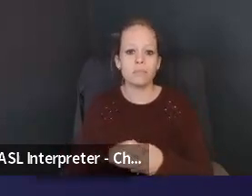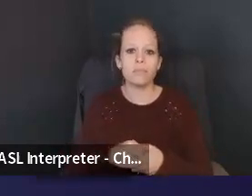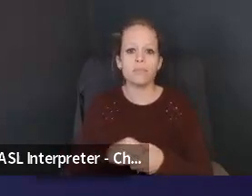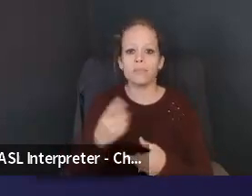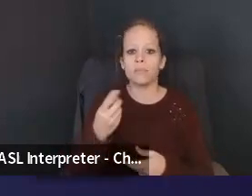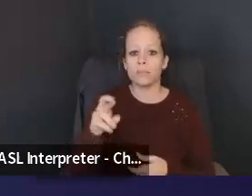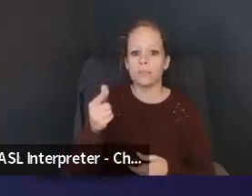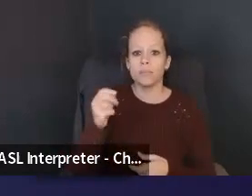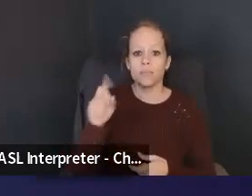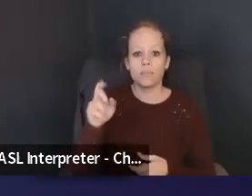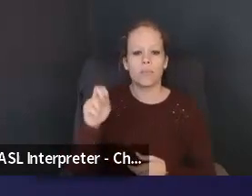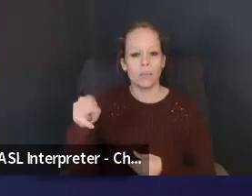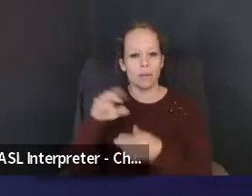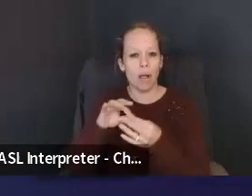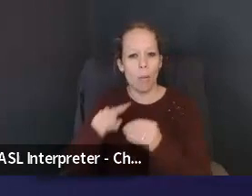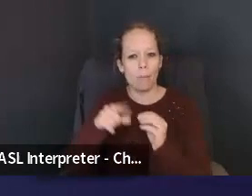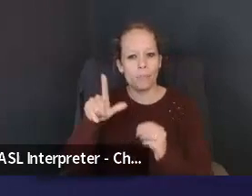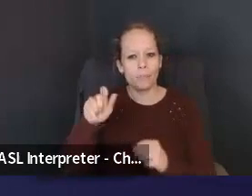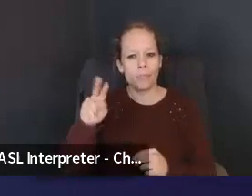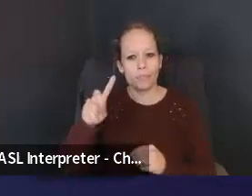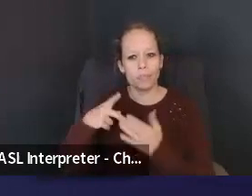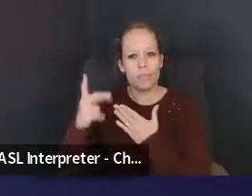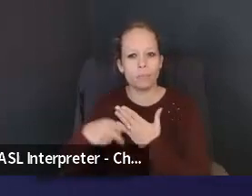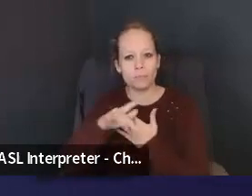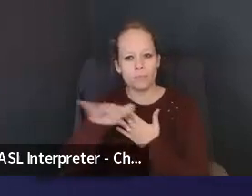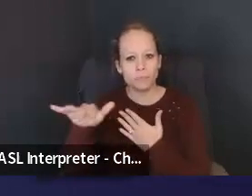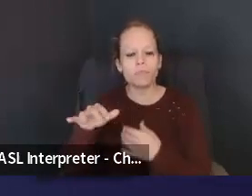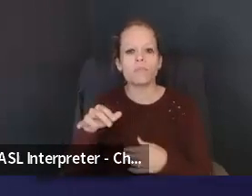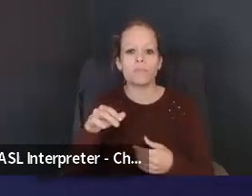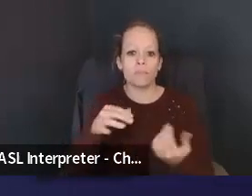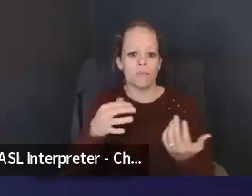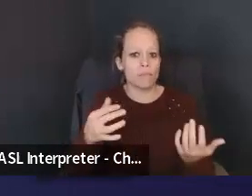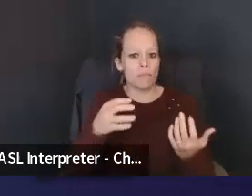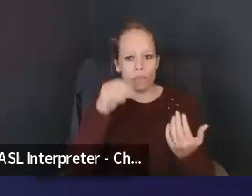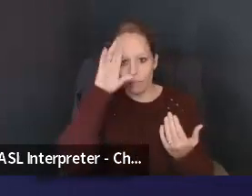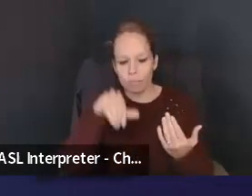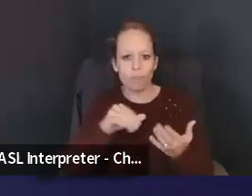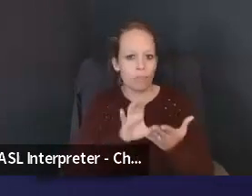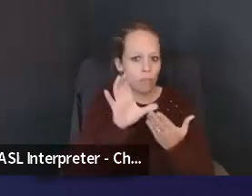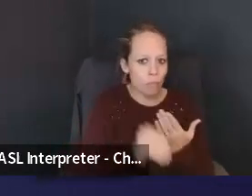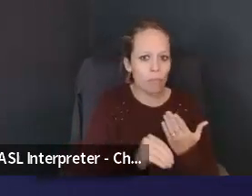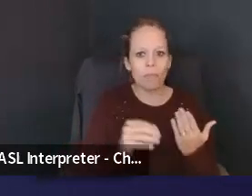again, you know, here we would talk about the curriculum. Dr. Leslie, in evaluation work that